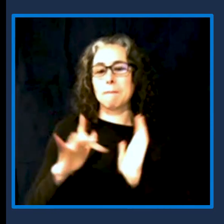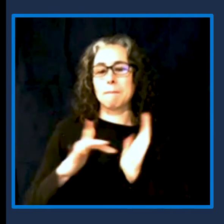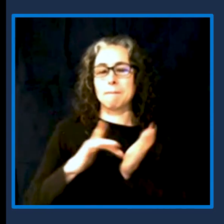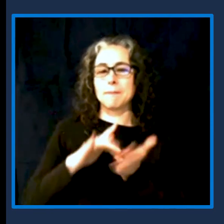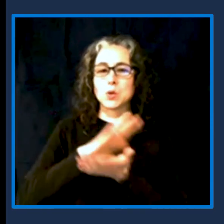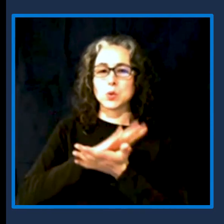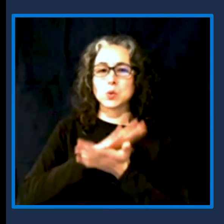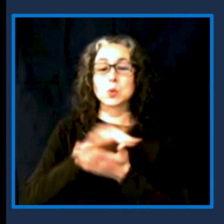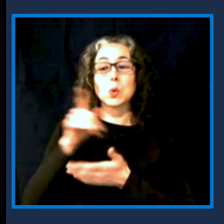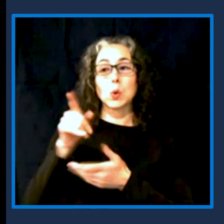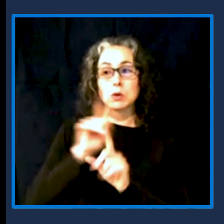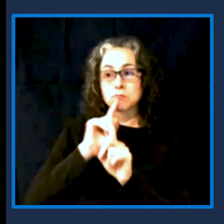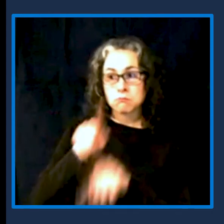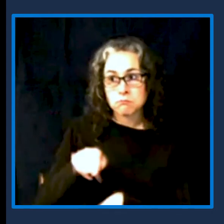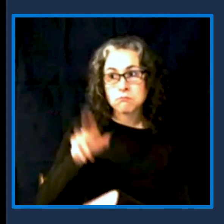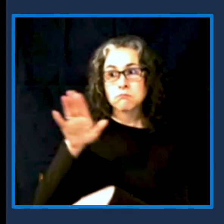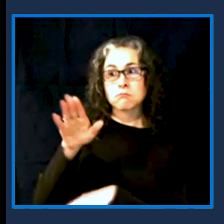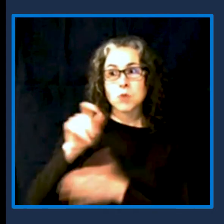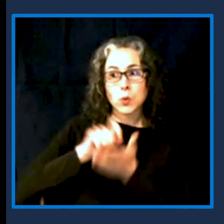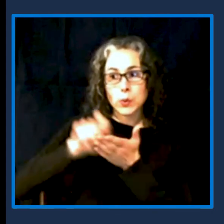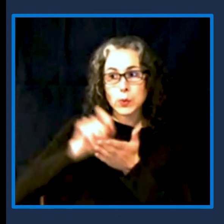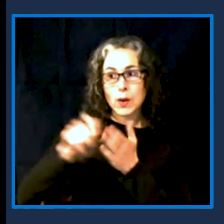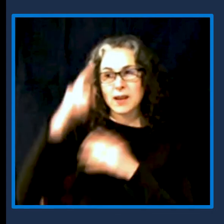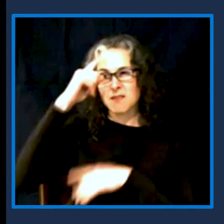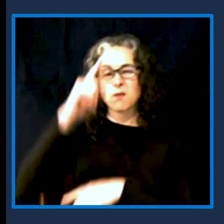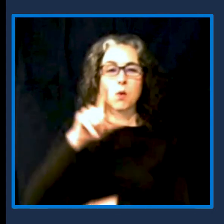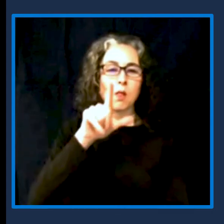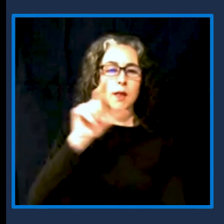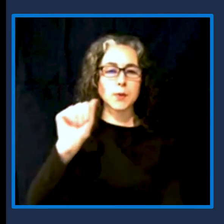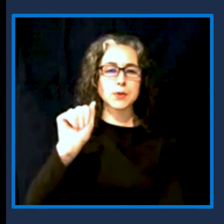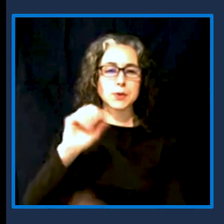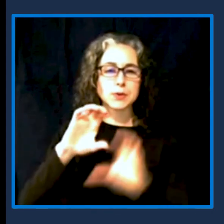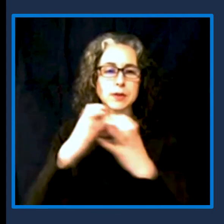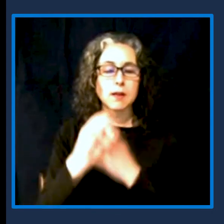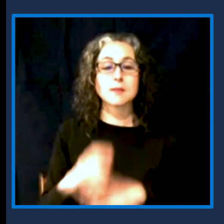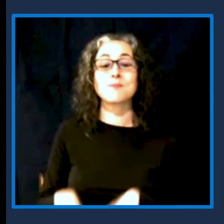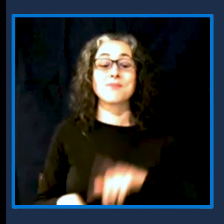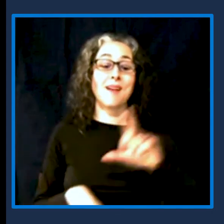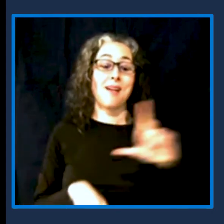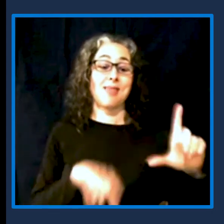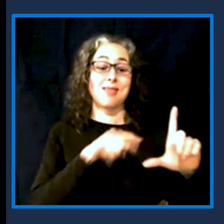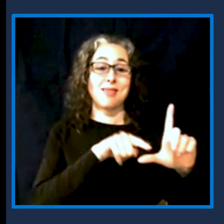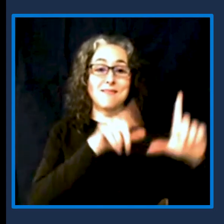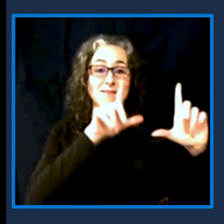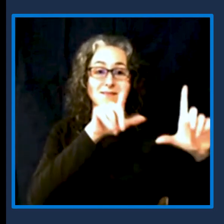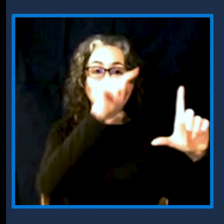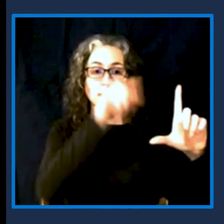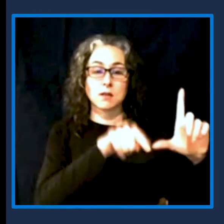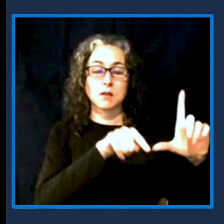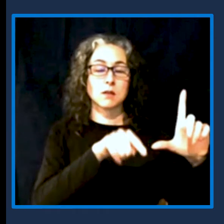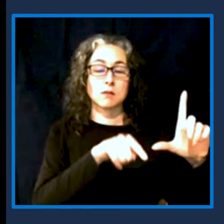and asked to do a writing assignment for language arts and the example on the left he clearly was